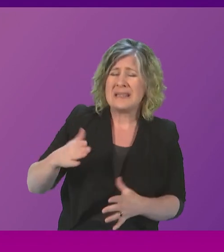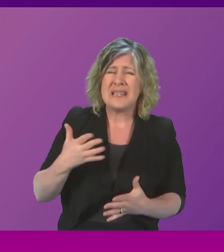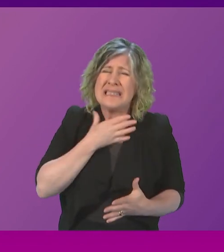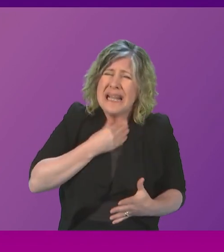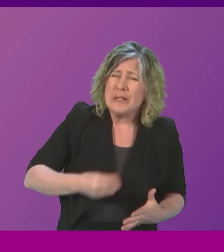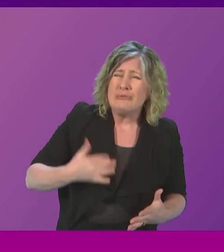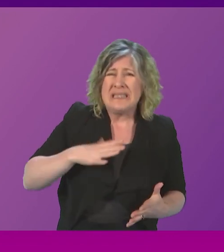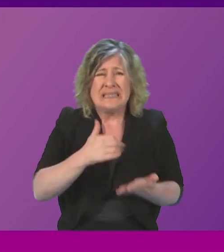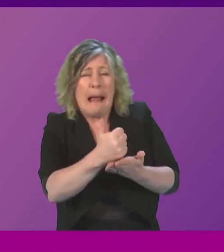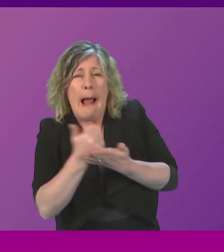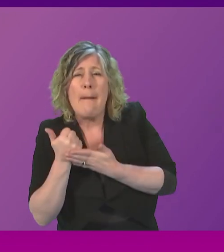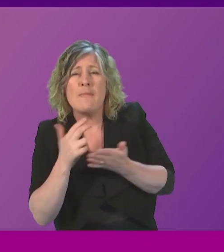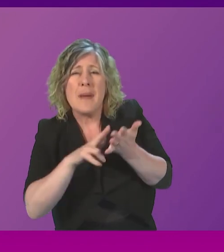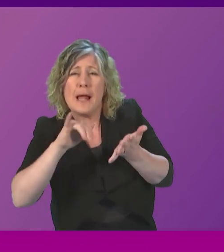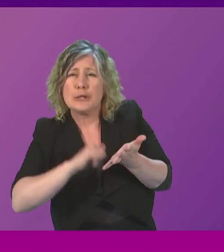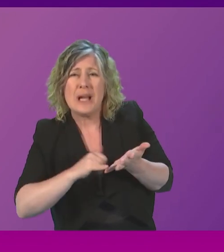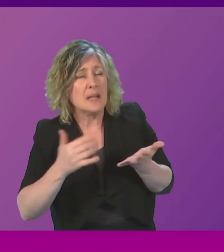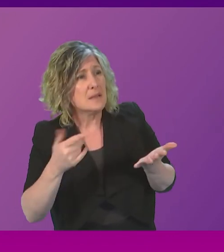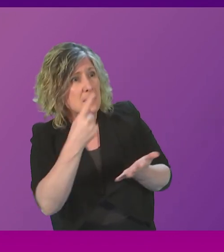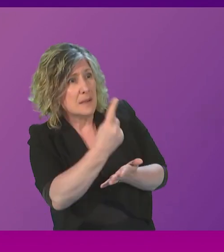entire time that Humza Yousaf was health secretary.